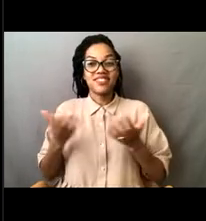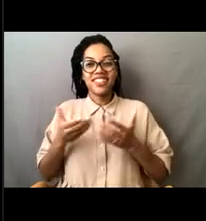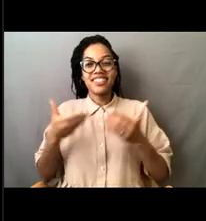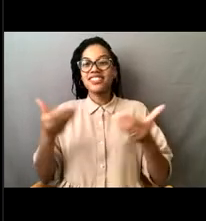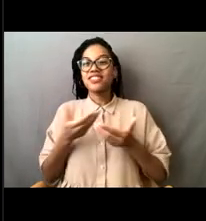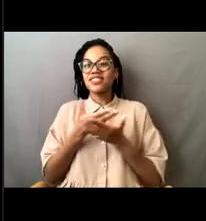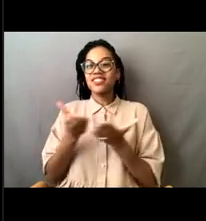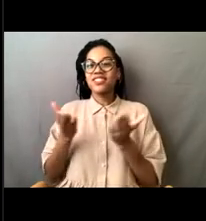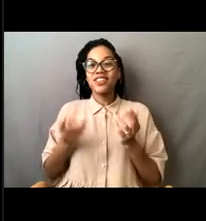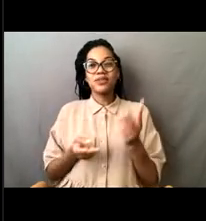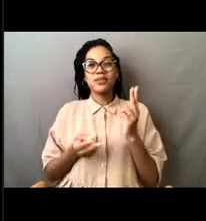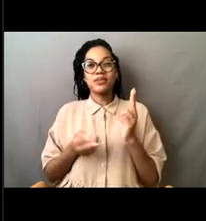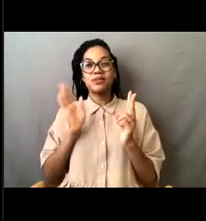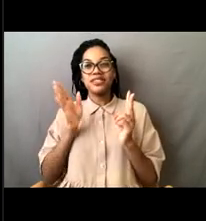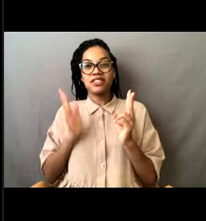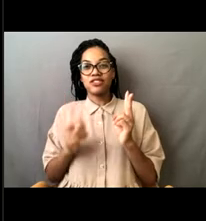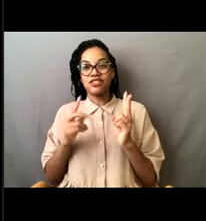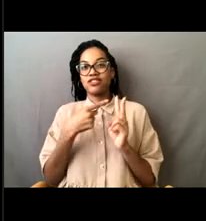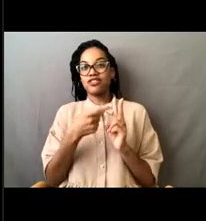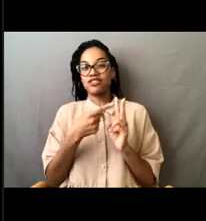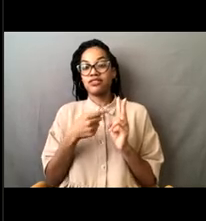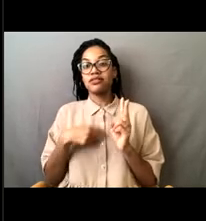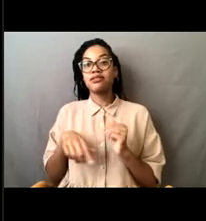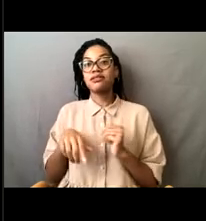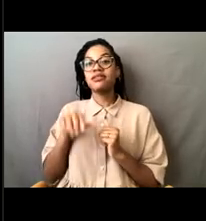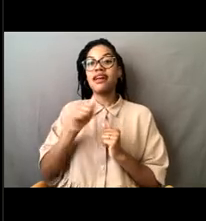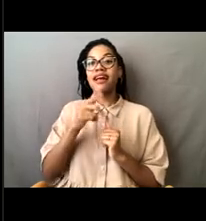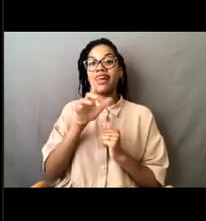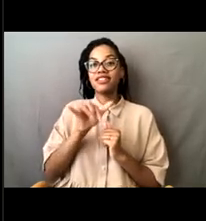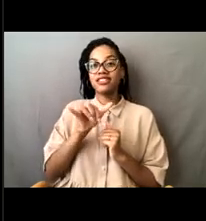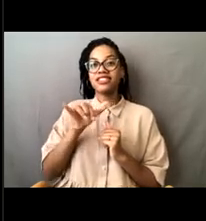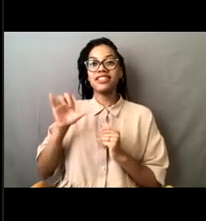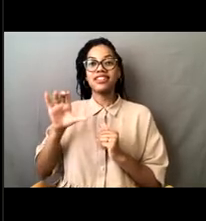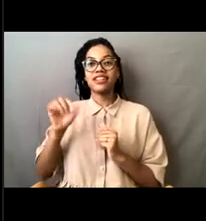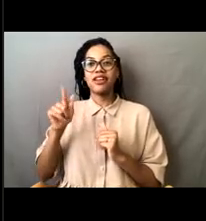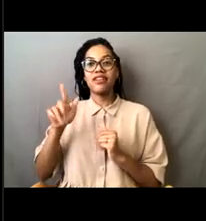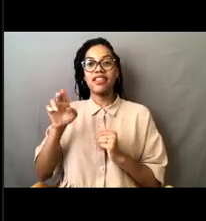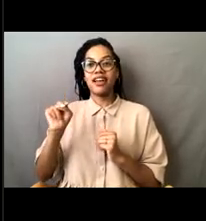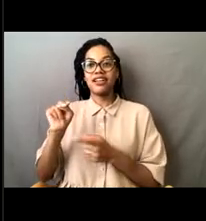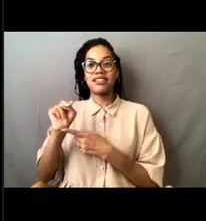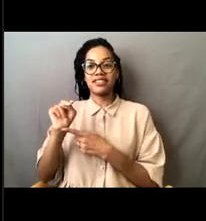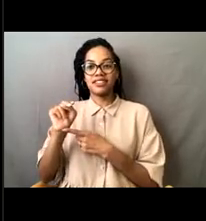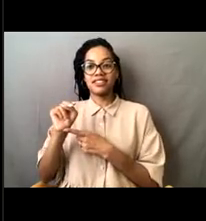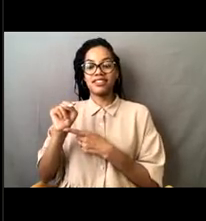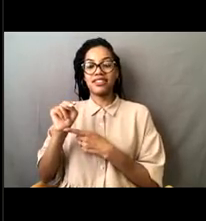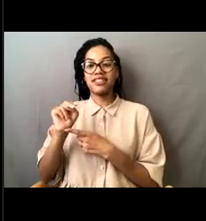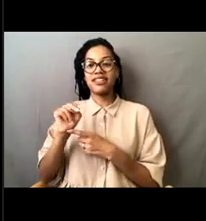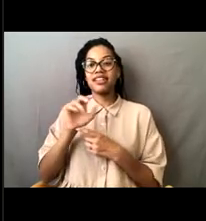to Ashley Eaton and Caroline Blake with NOAA's Lake Champlain Sea Grant, in Burlington, Vermont.